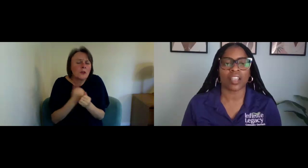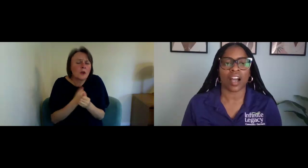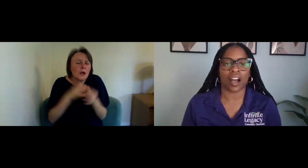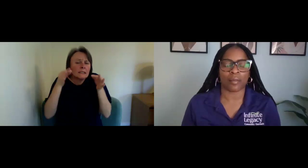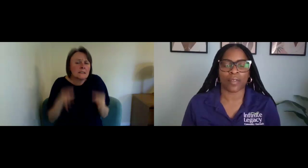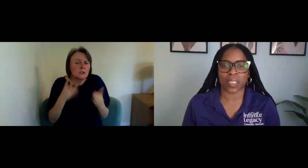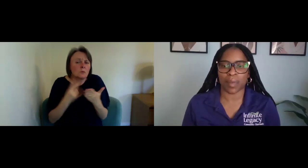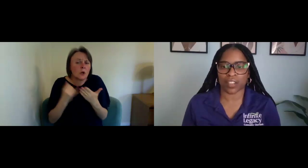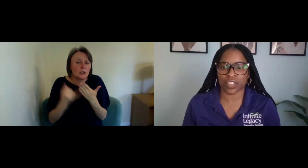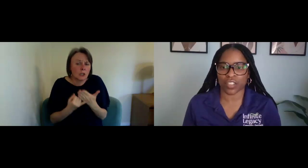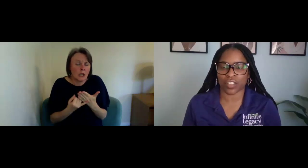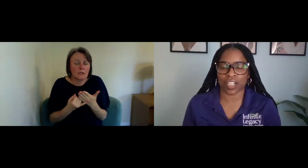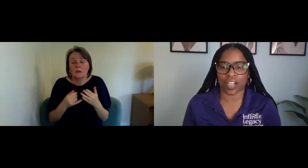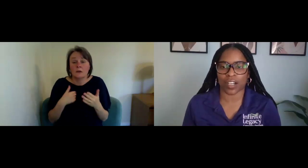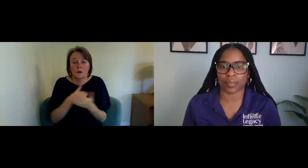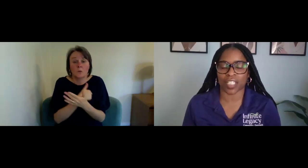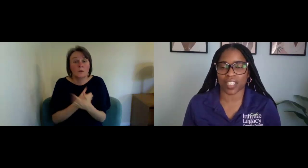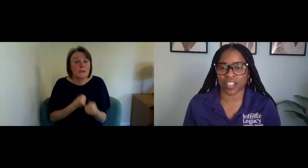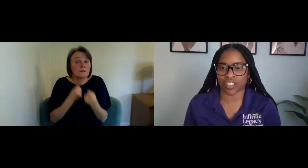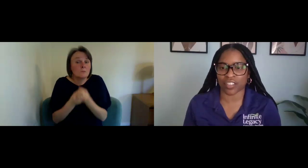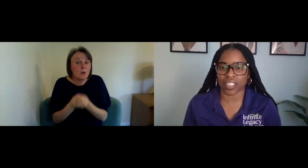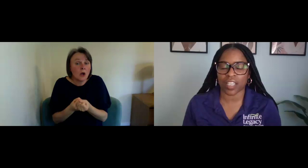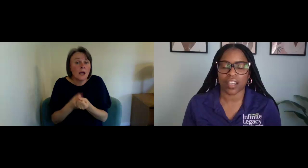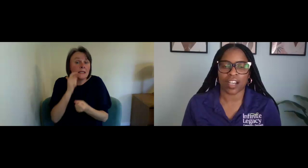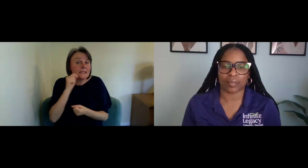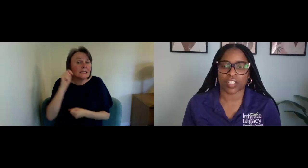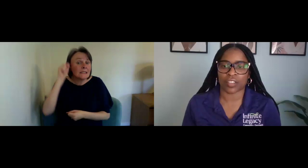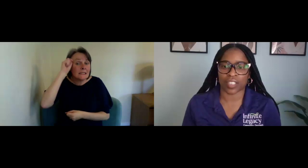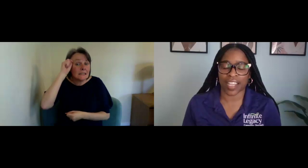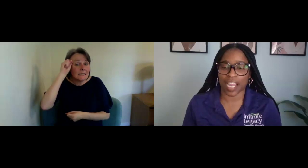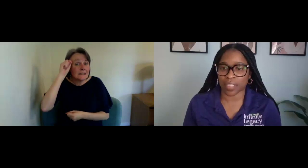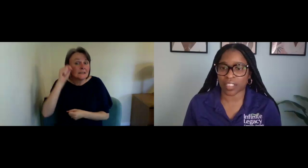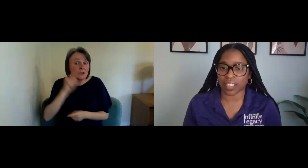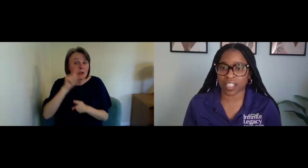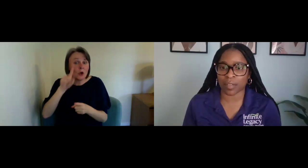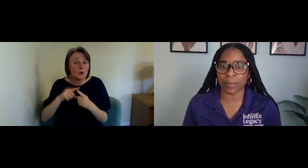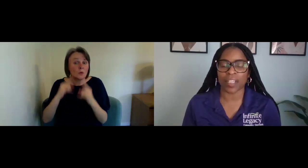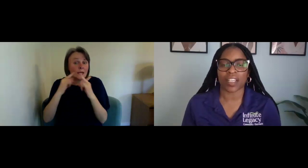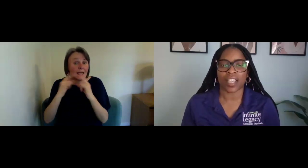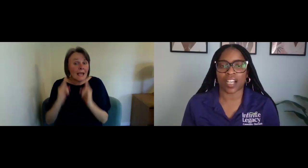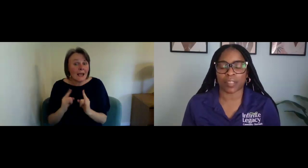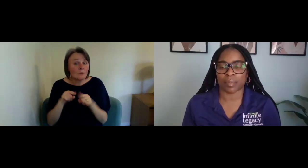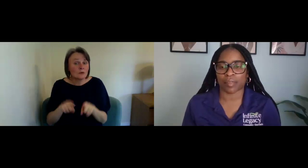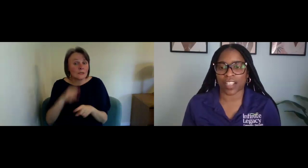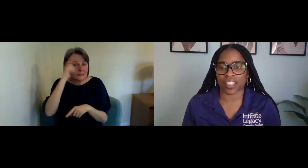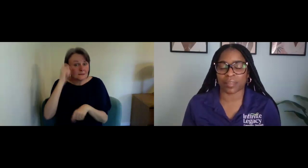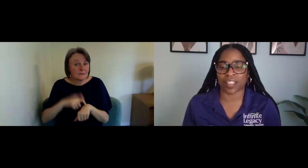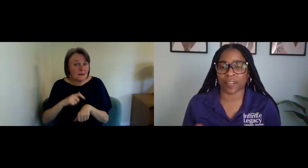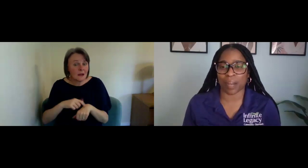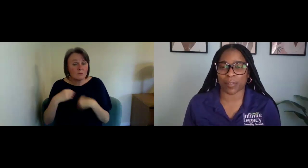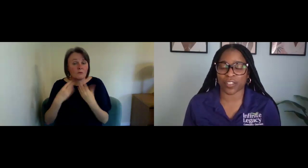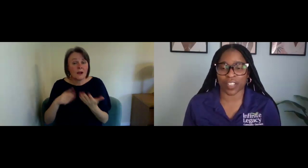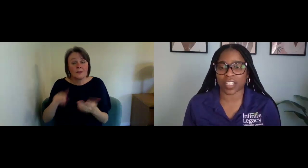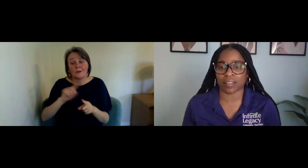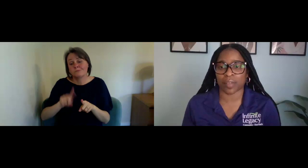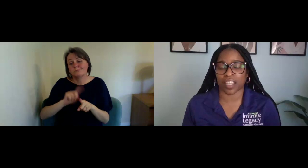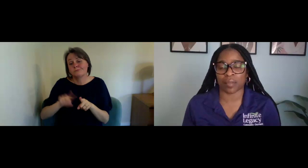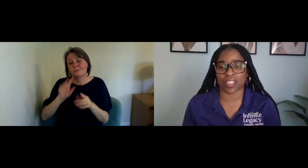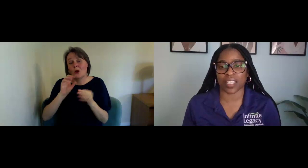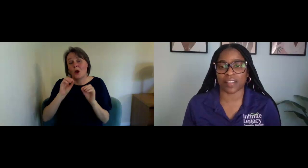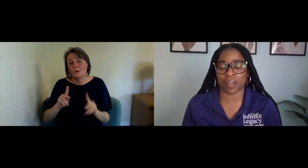We sponsored teenagers to go to camps in the summer to provide them different opportunities than what they will see